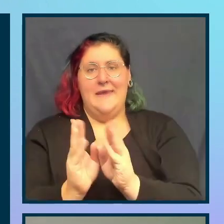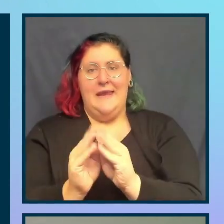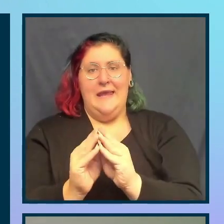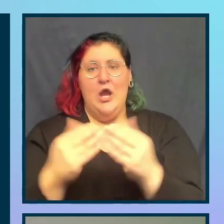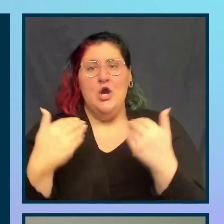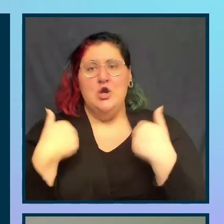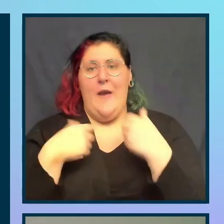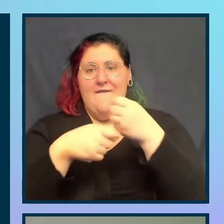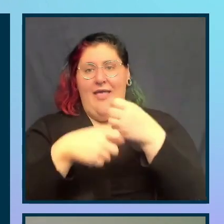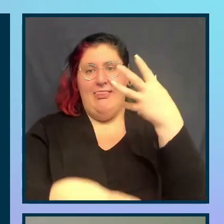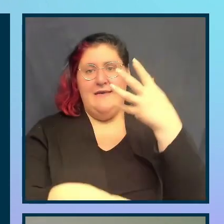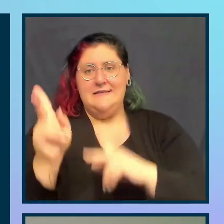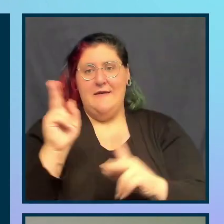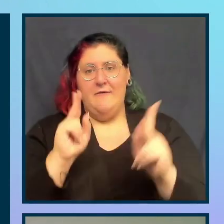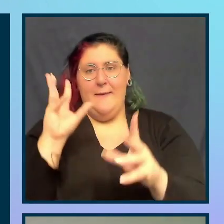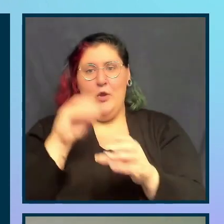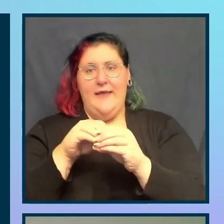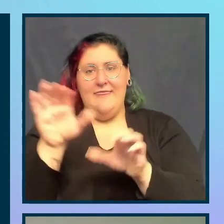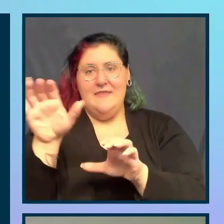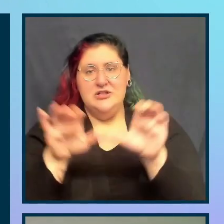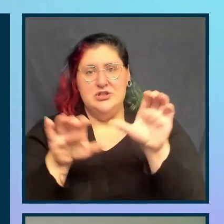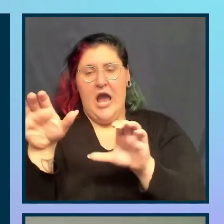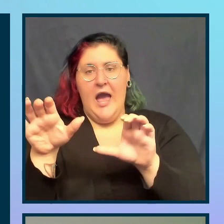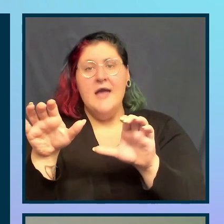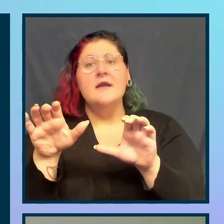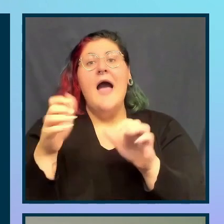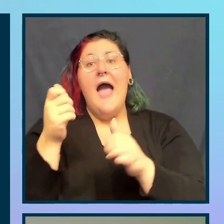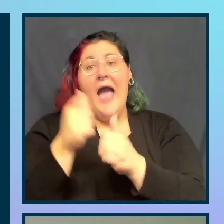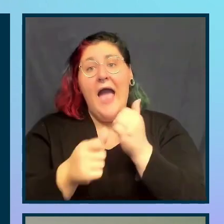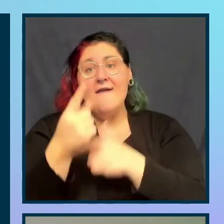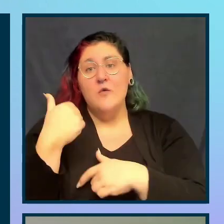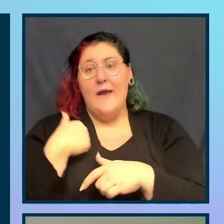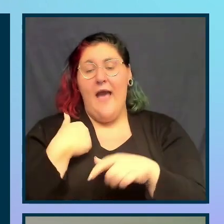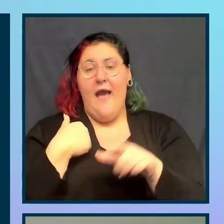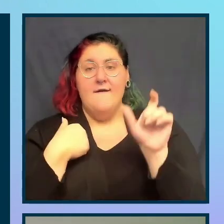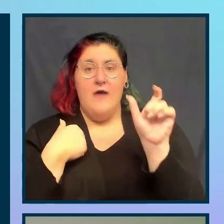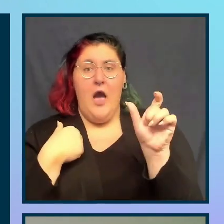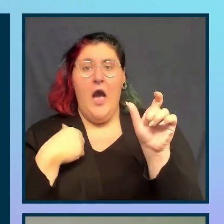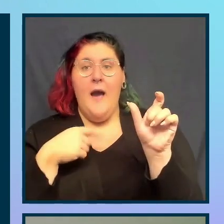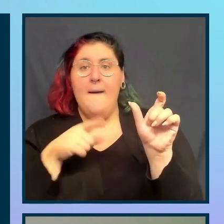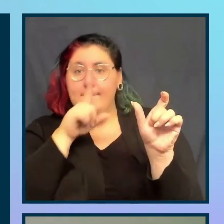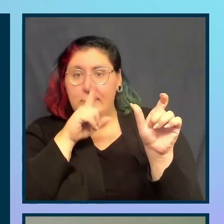Each participant pin might have a mute button, a more actions button. Those are secondary actions that also exist